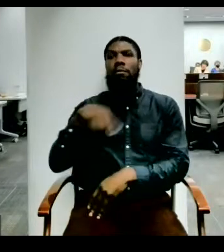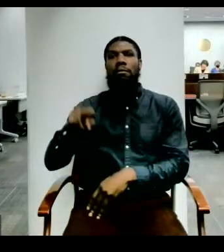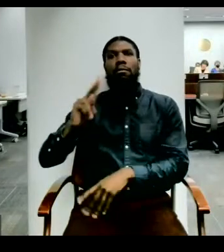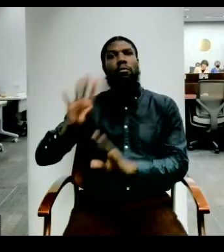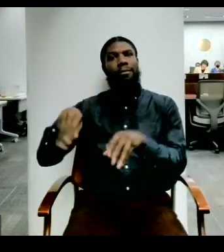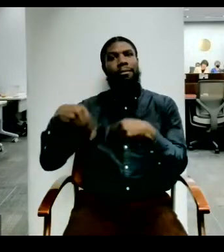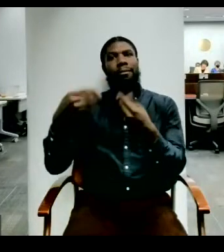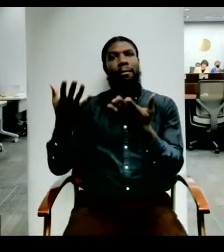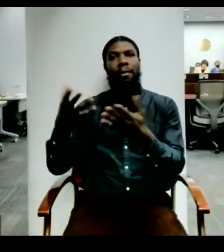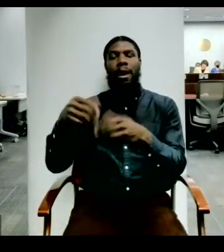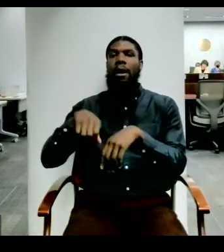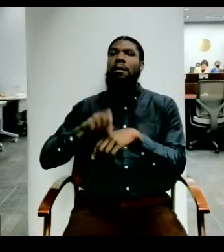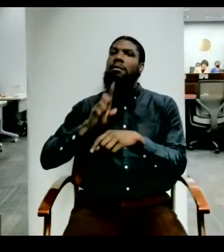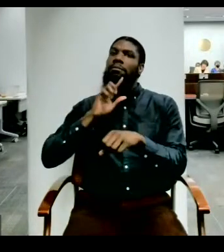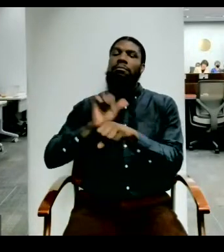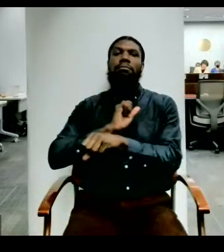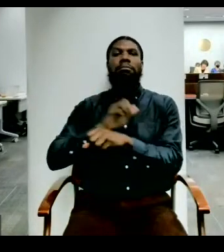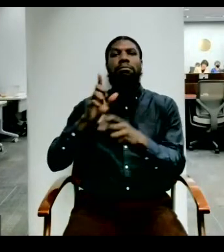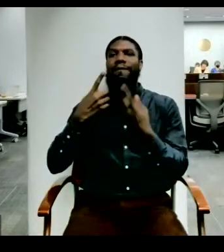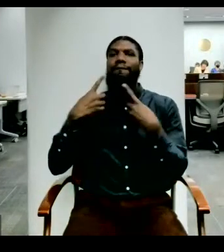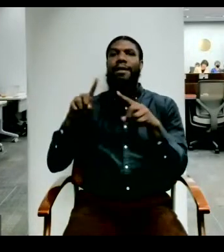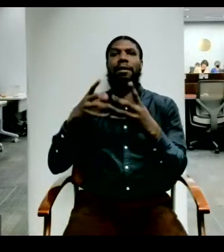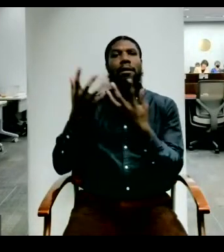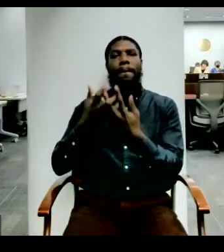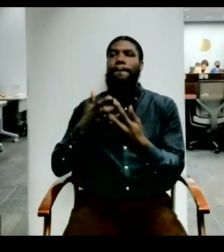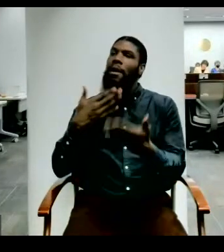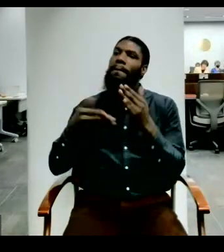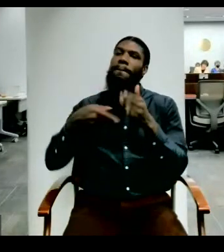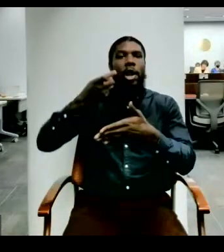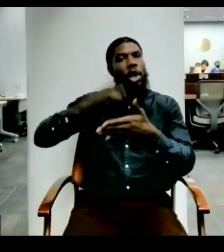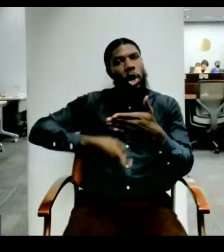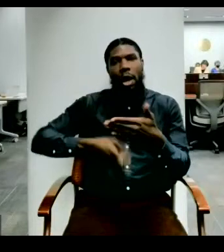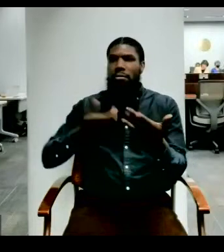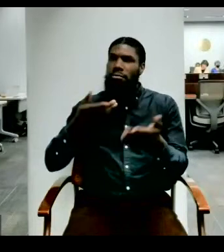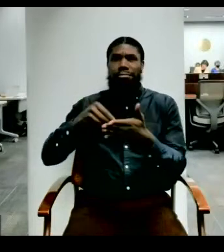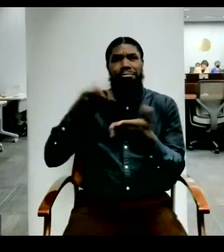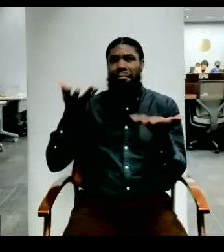accommodations, even if they are expensive, if the employer could have avoided the need